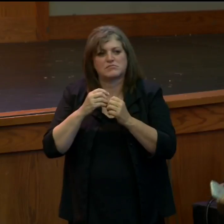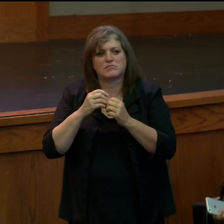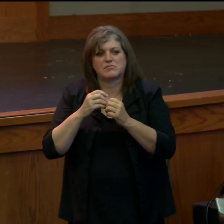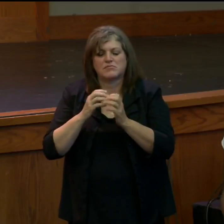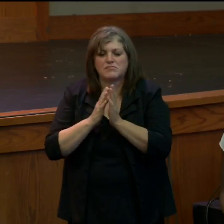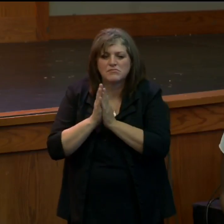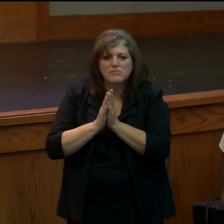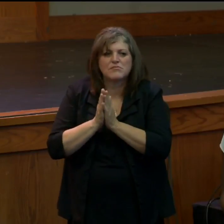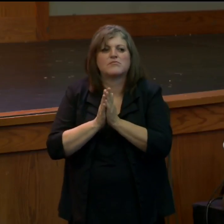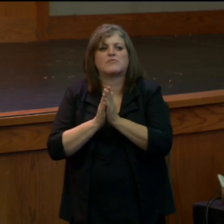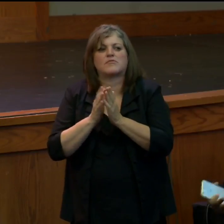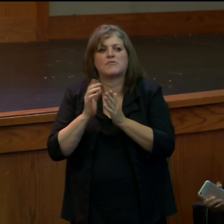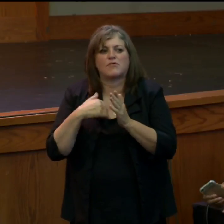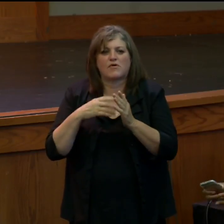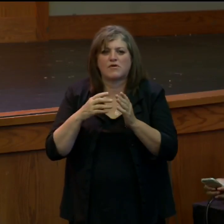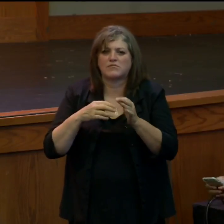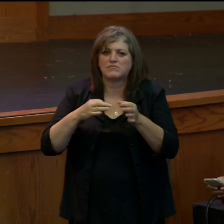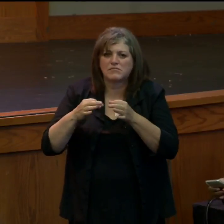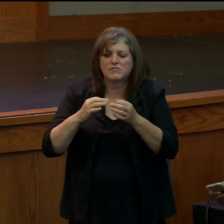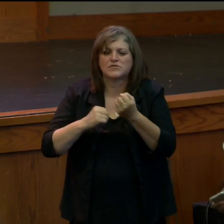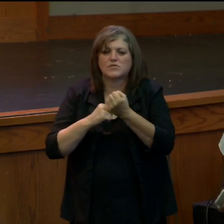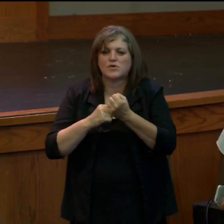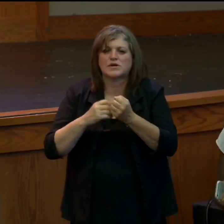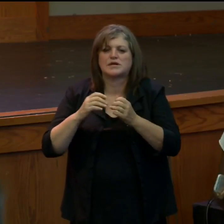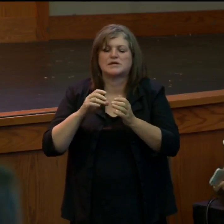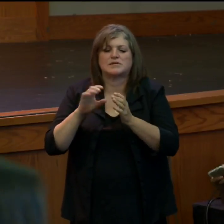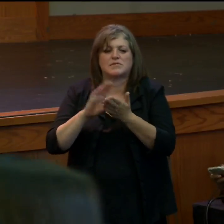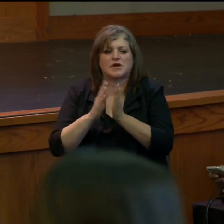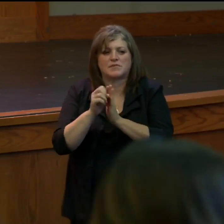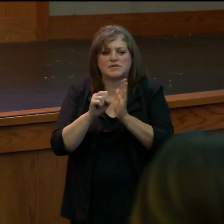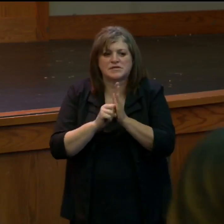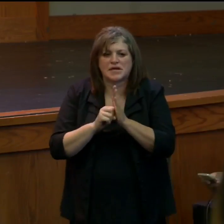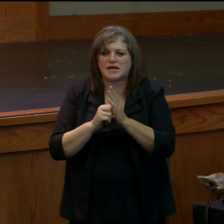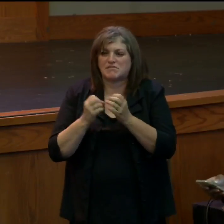AND FIGHTING FOR THE STATEHOOD FOR YOU ALL FOR YEARS AND MANY WITHOUT COMPENSATION.